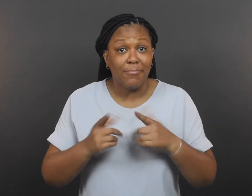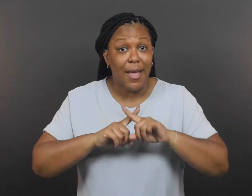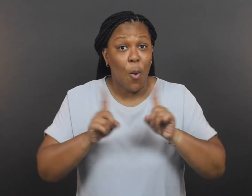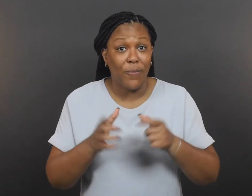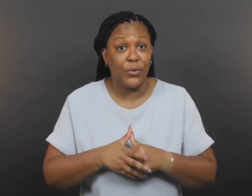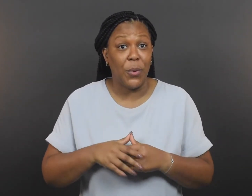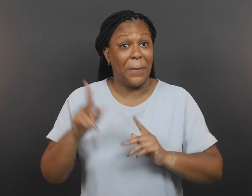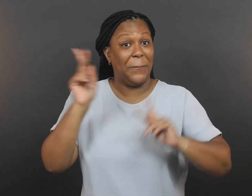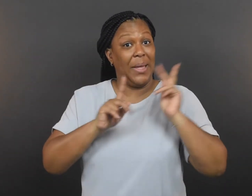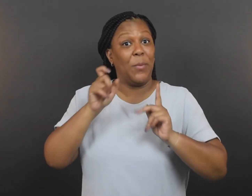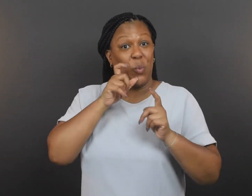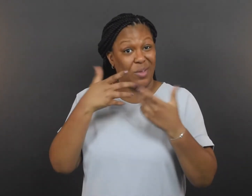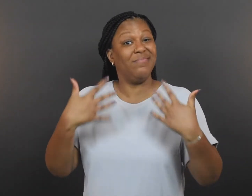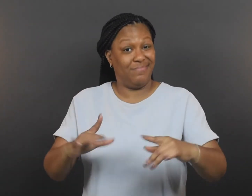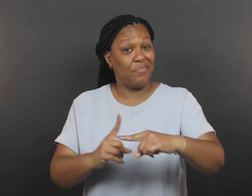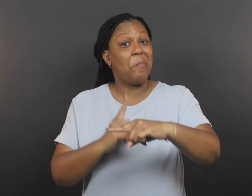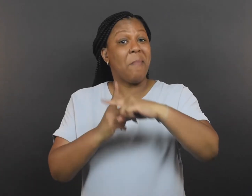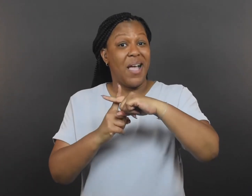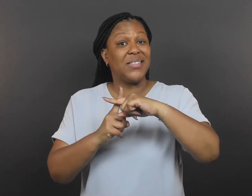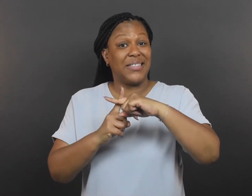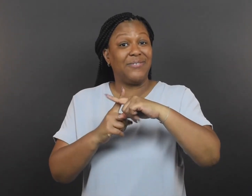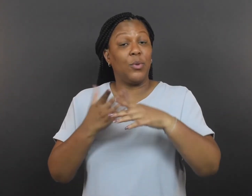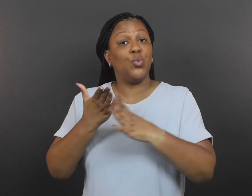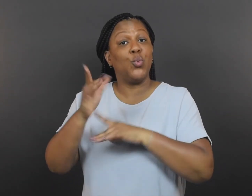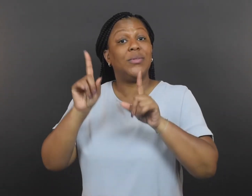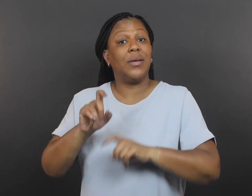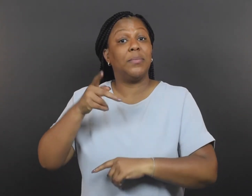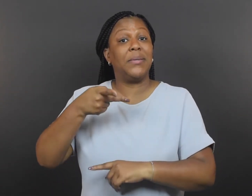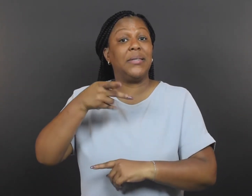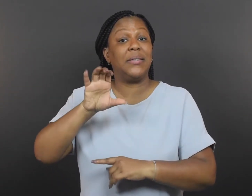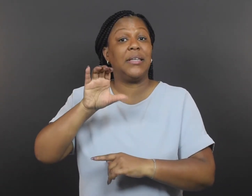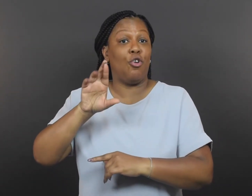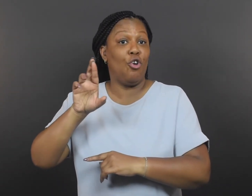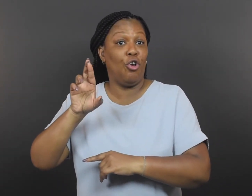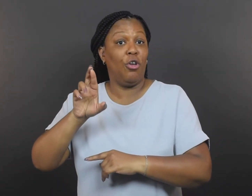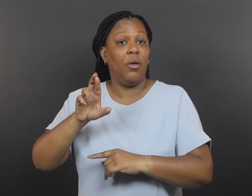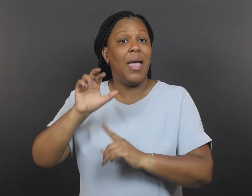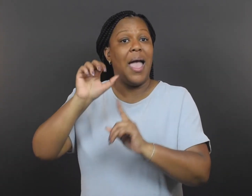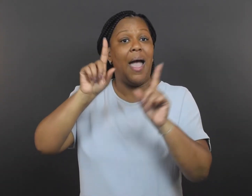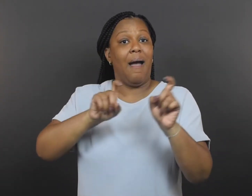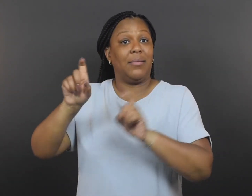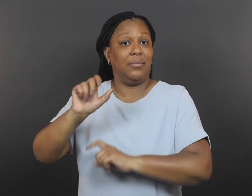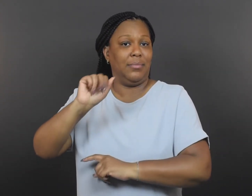However, for people who were positive by real-time RT-PCR,